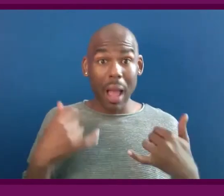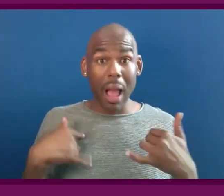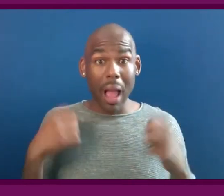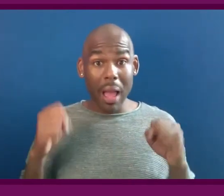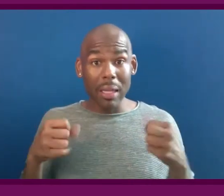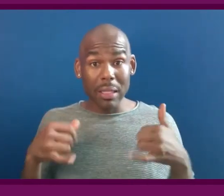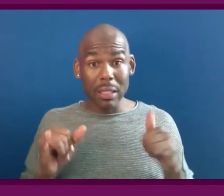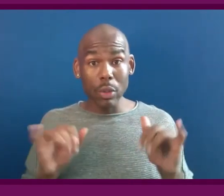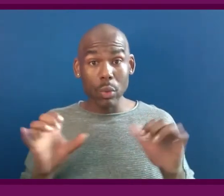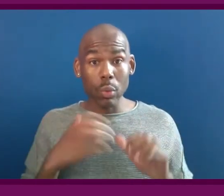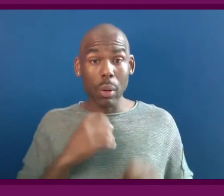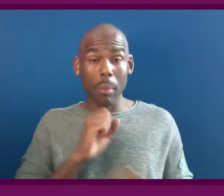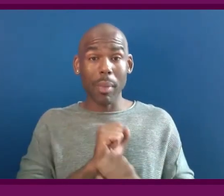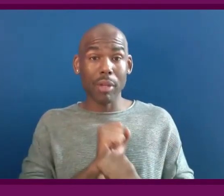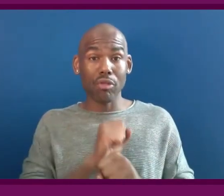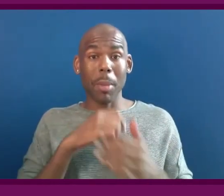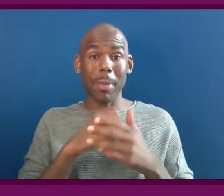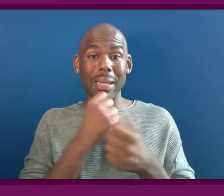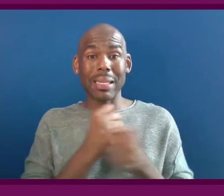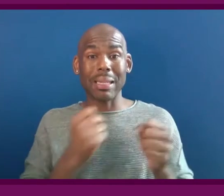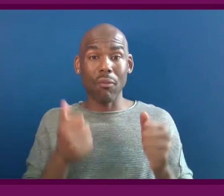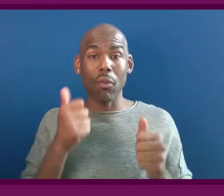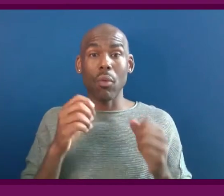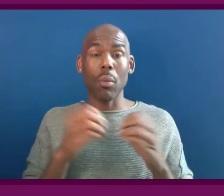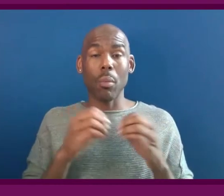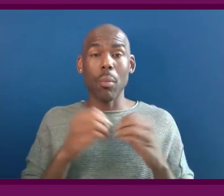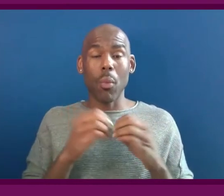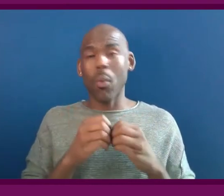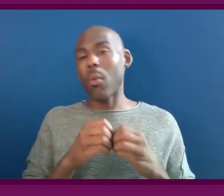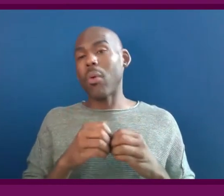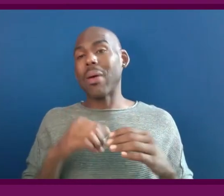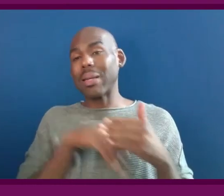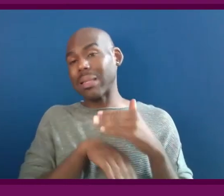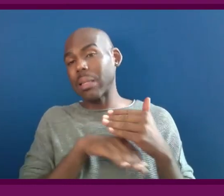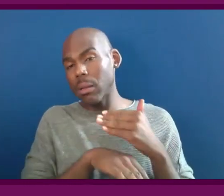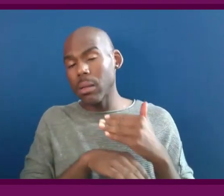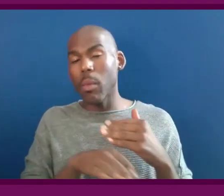do my job in a safer, more complete and accessible environment."